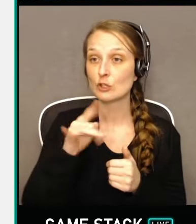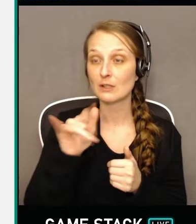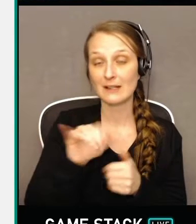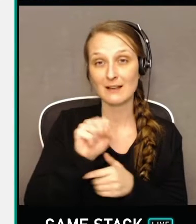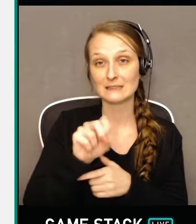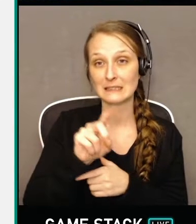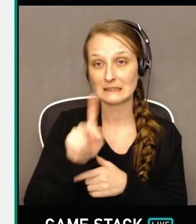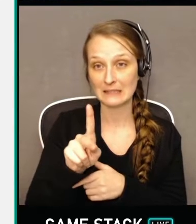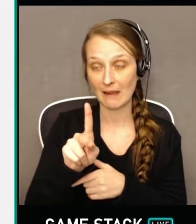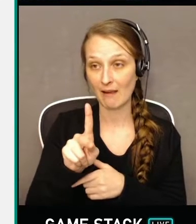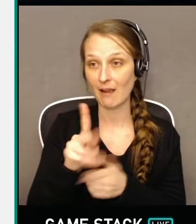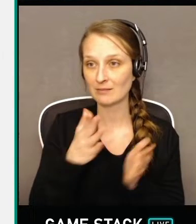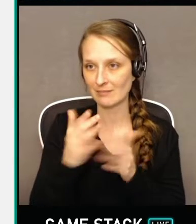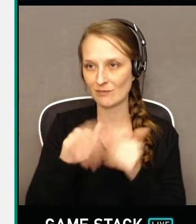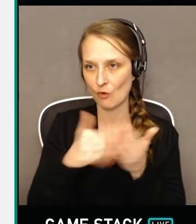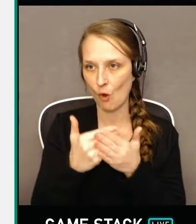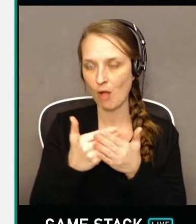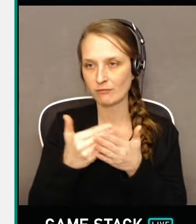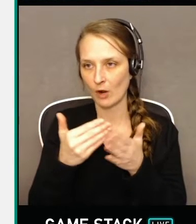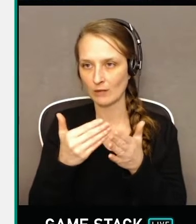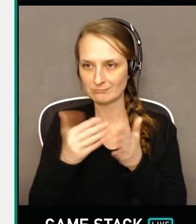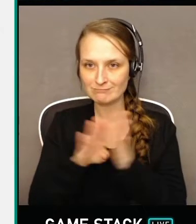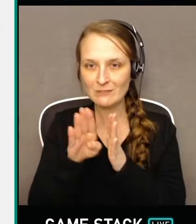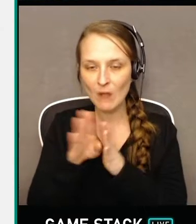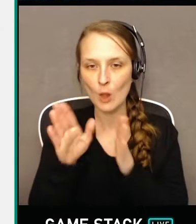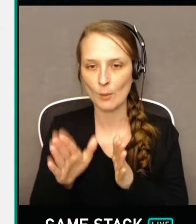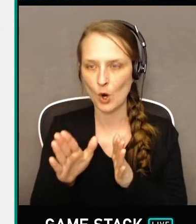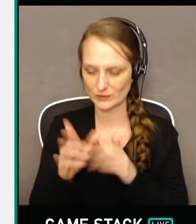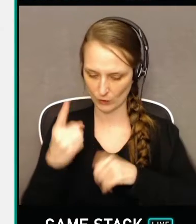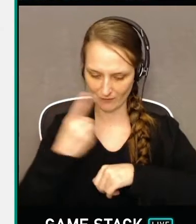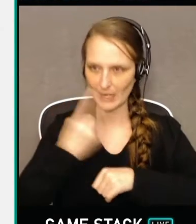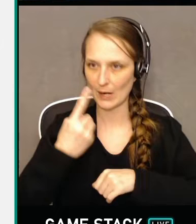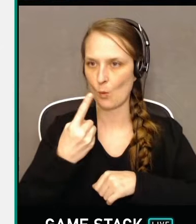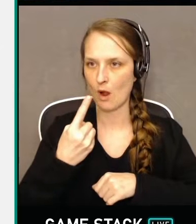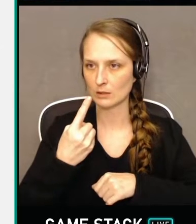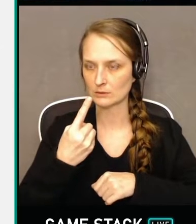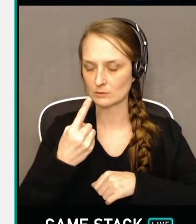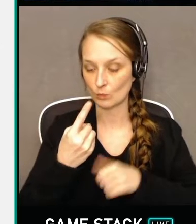our latest features to a large install base on day one. We brought OS support all the way